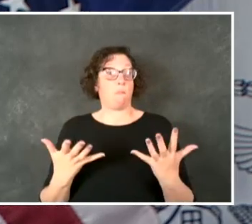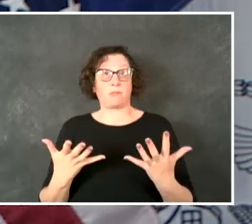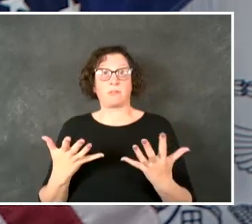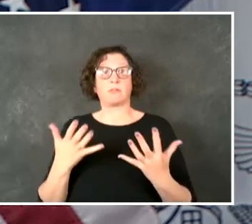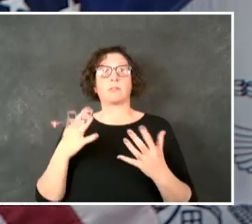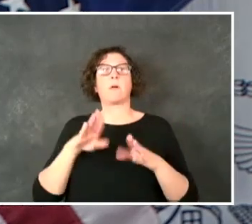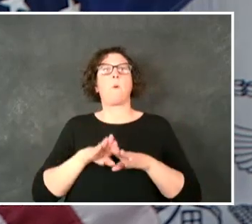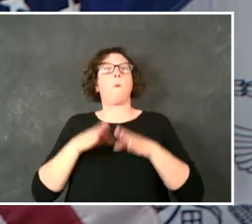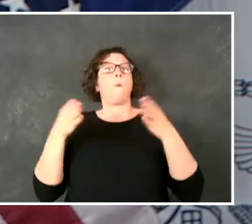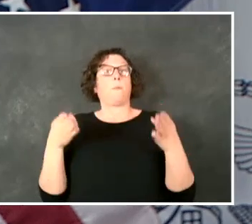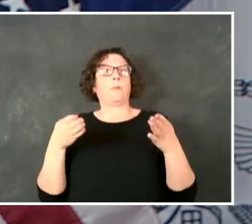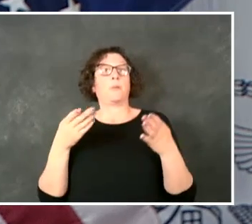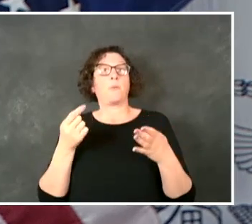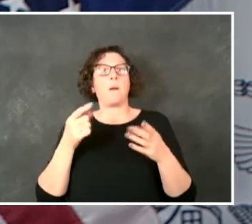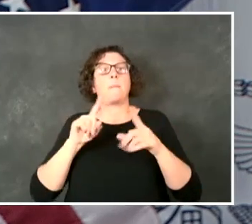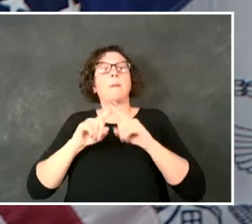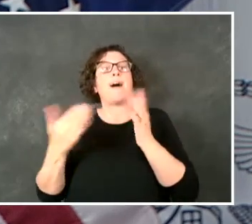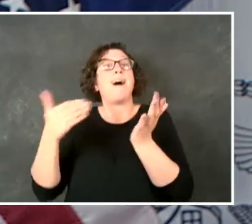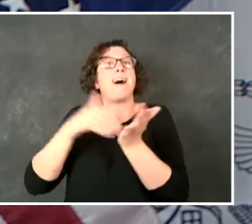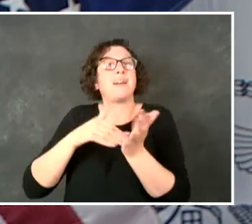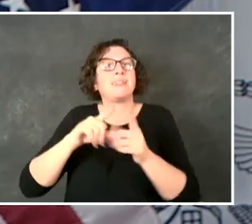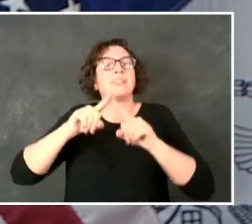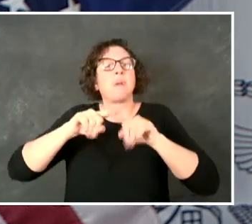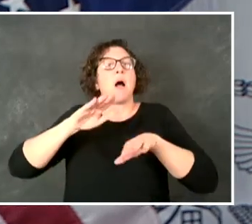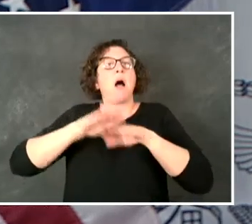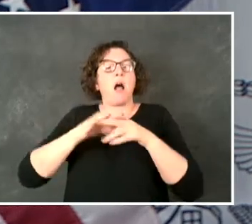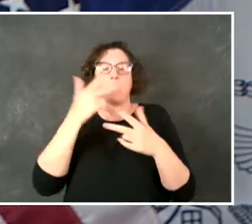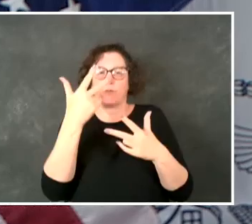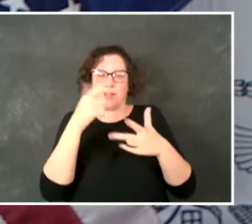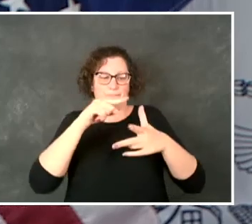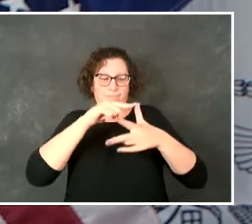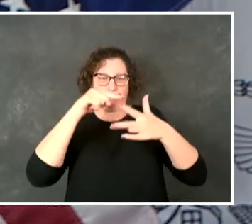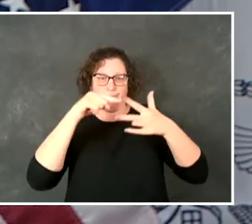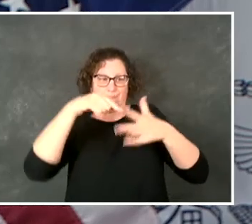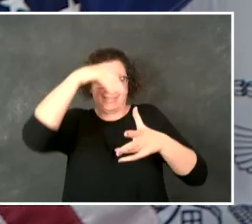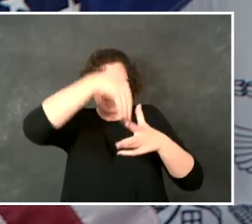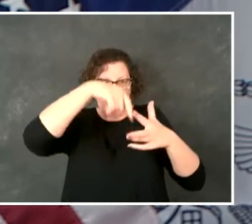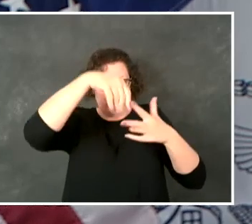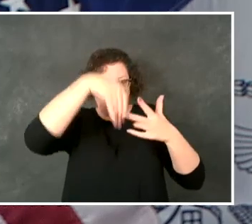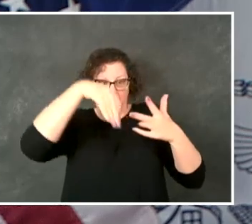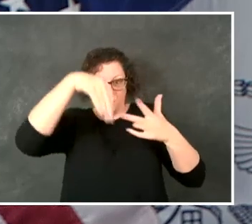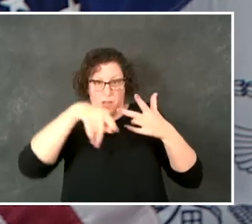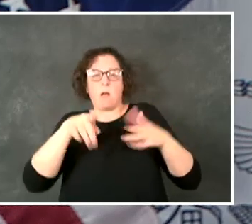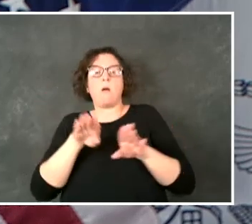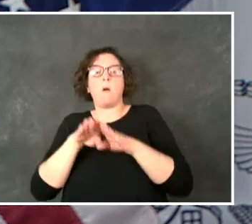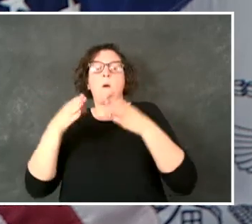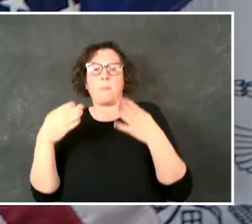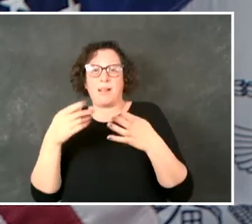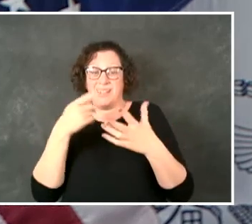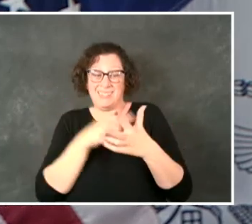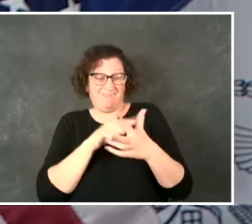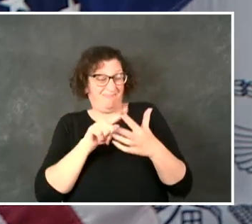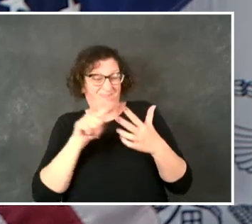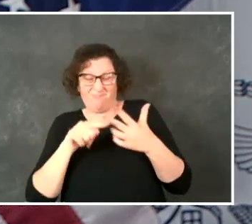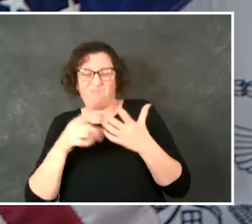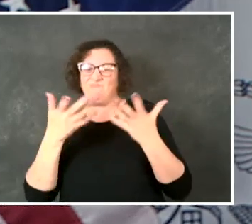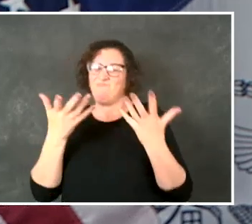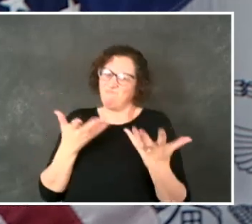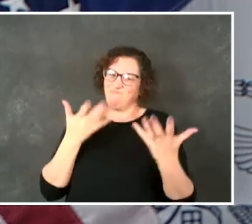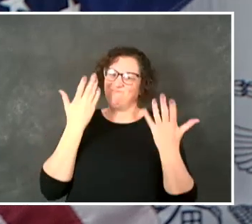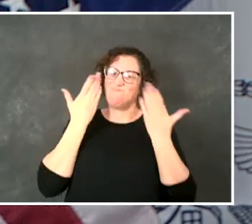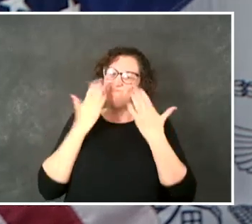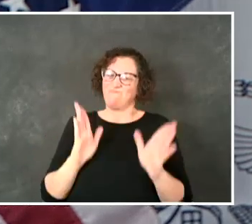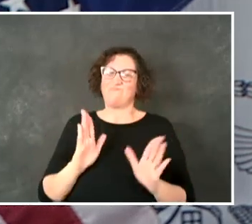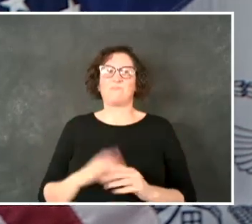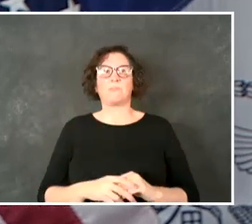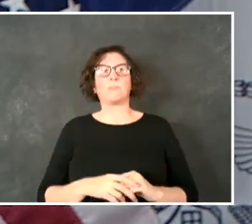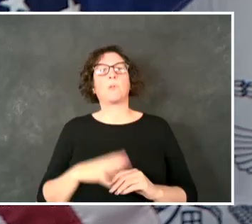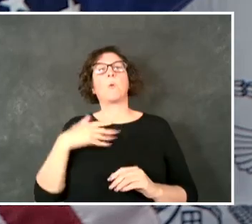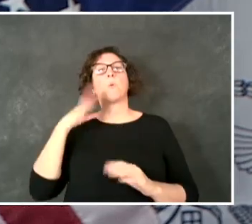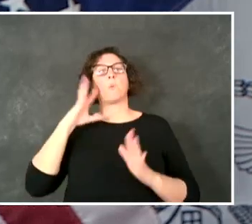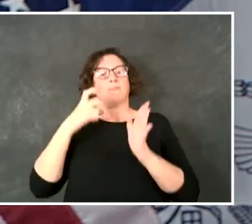THAT WILLD EPEND